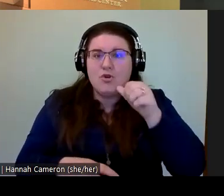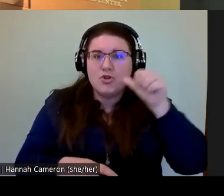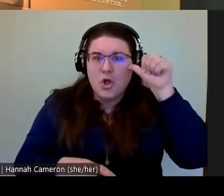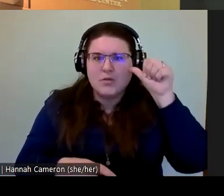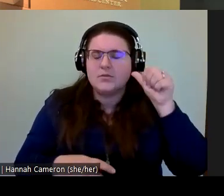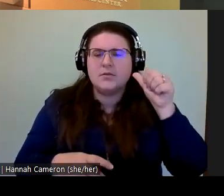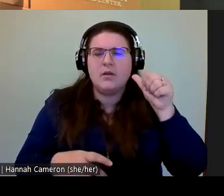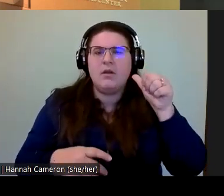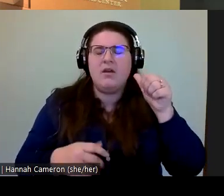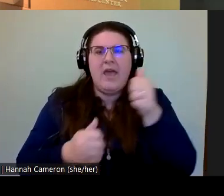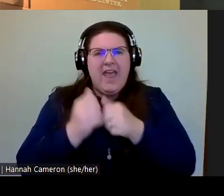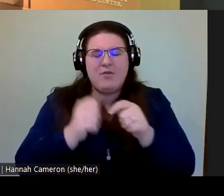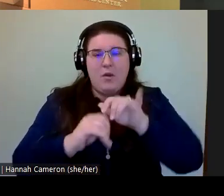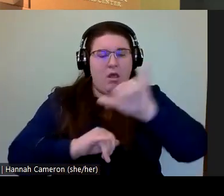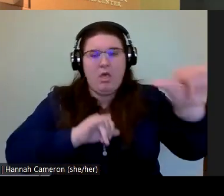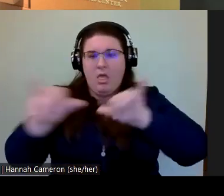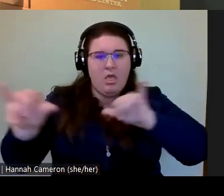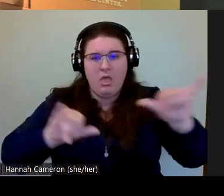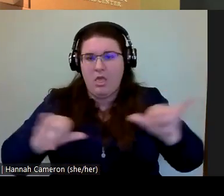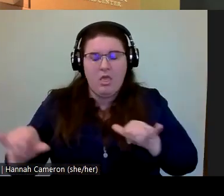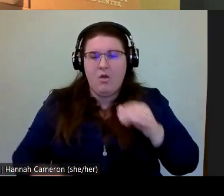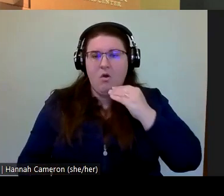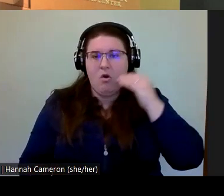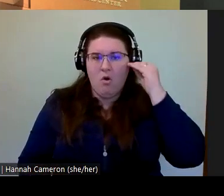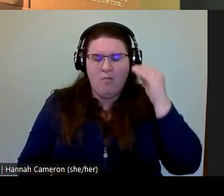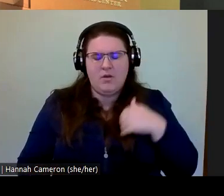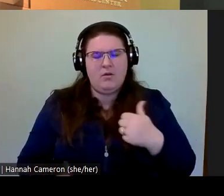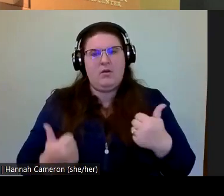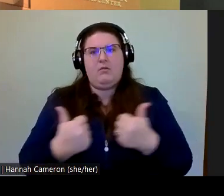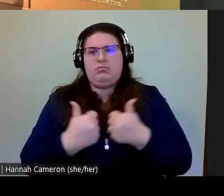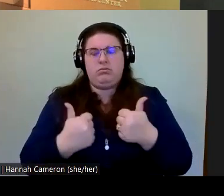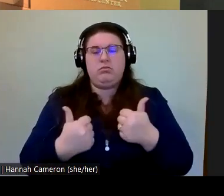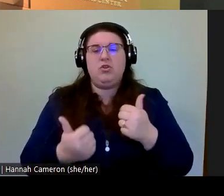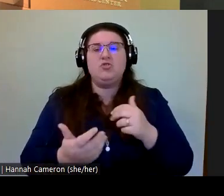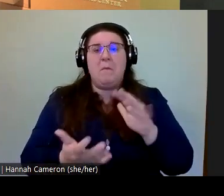was really really challenging so we had to kind of Midstream revamp this project a little bit in